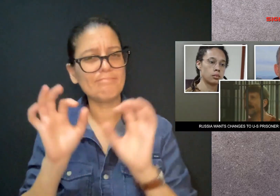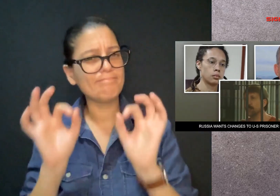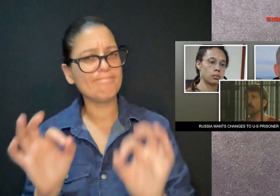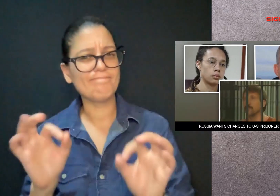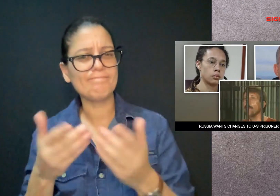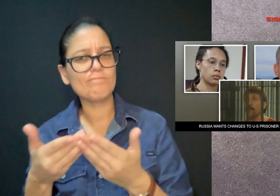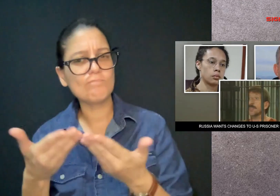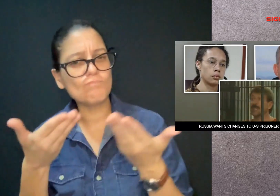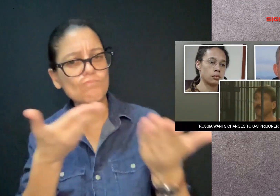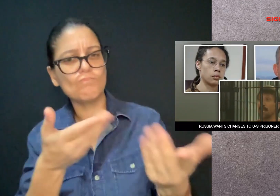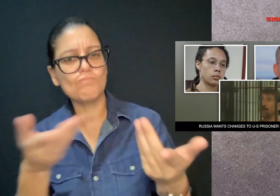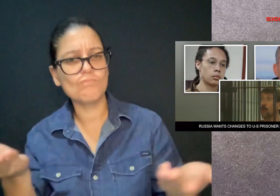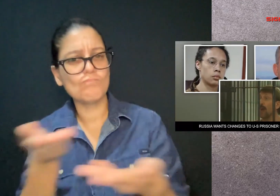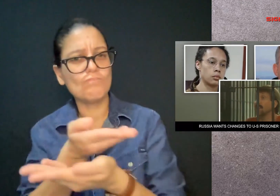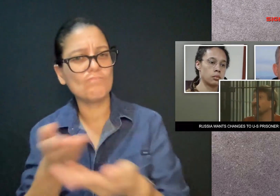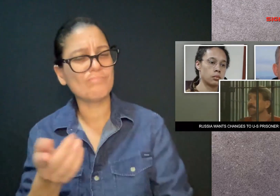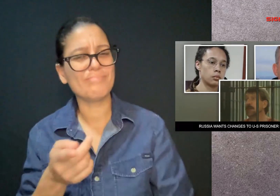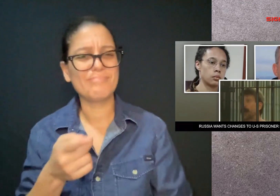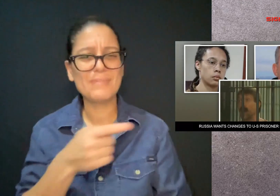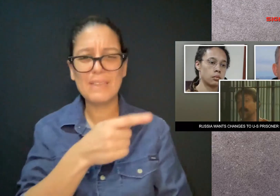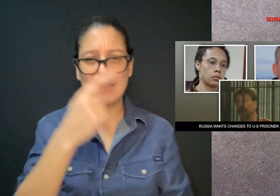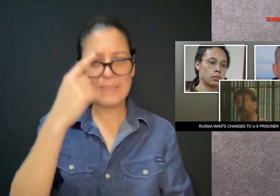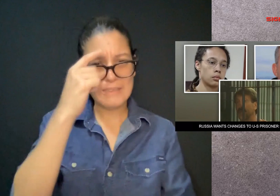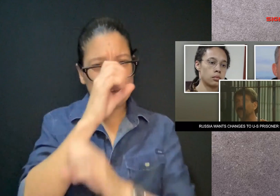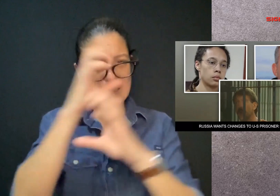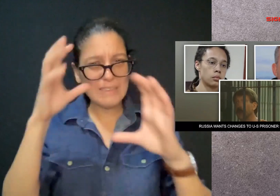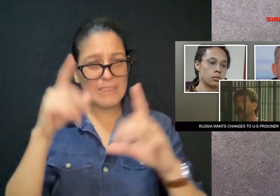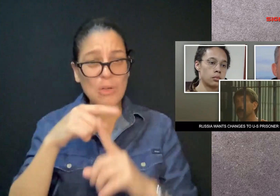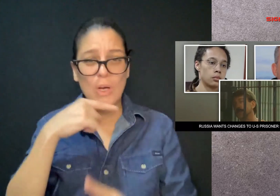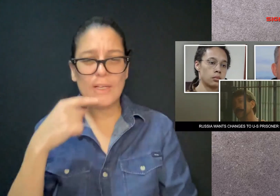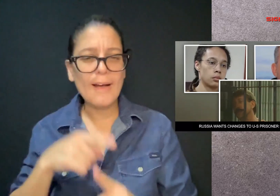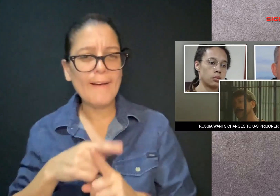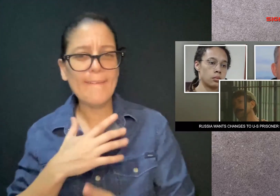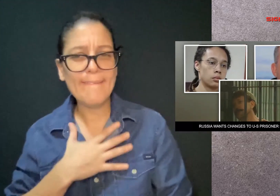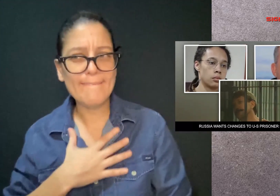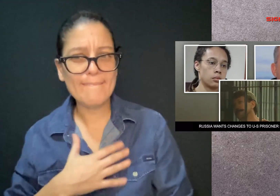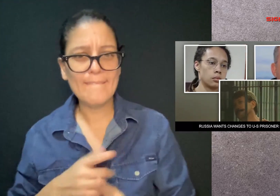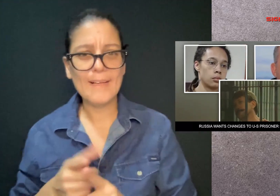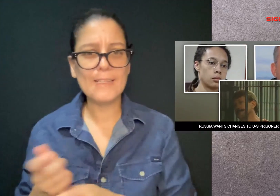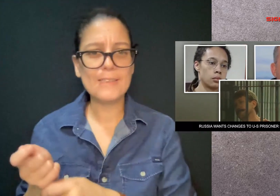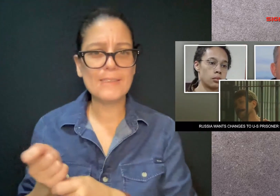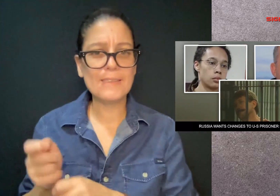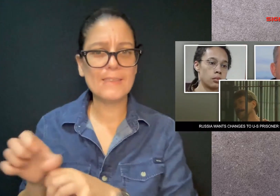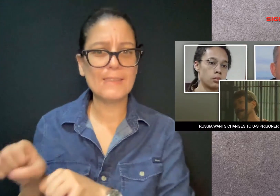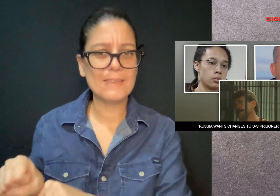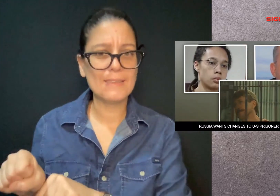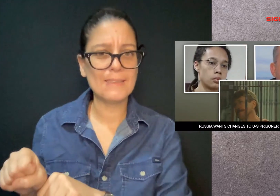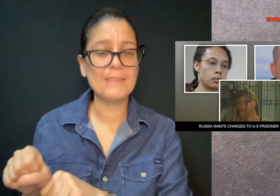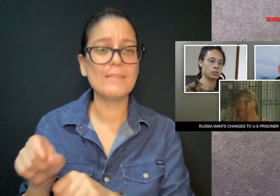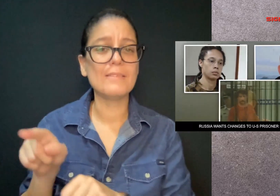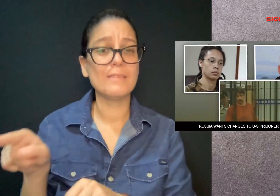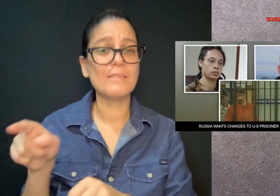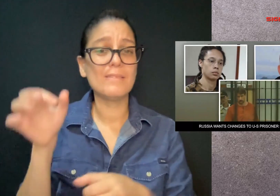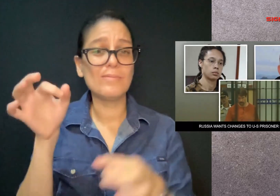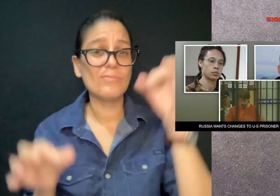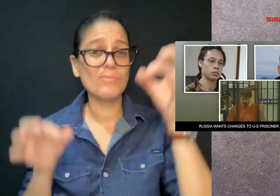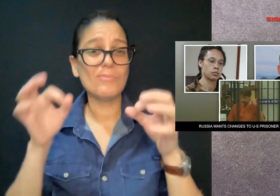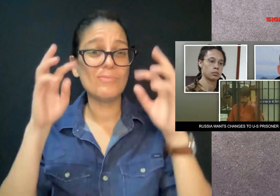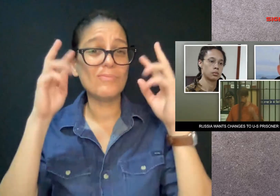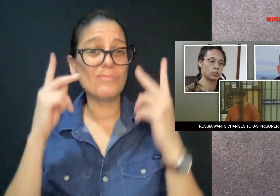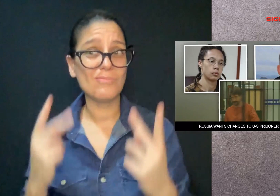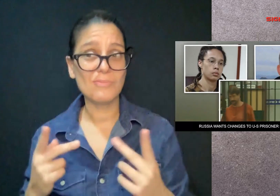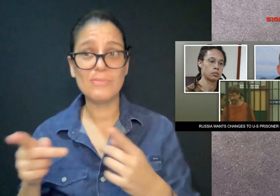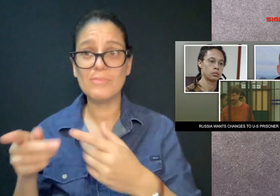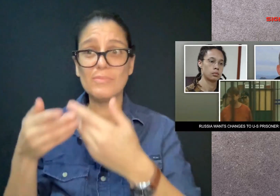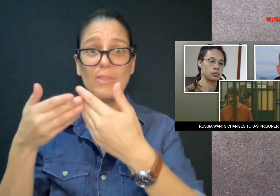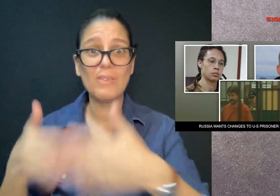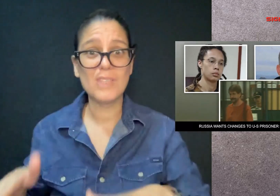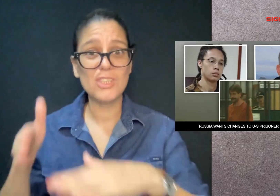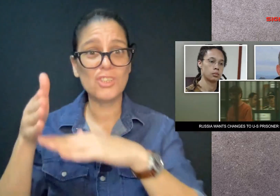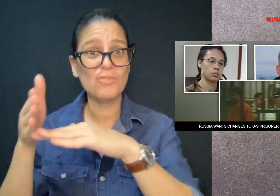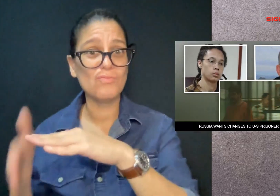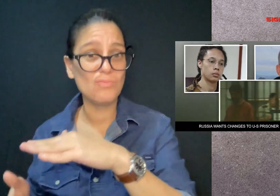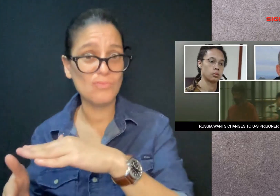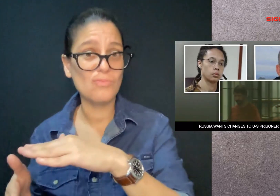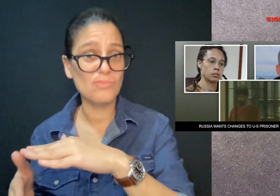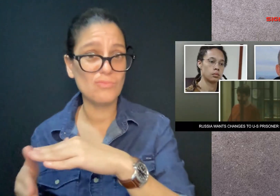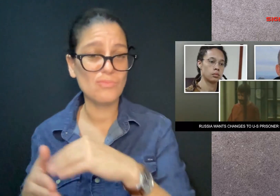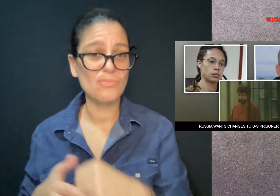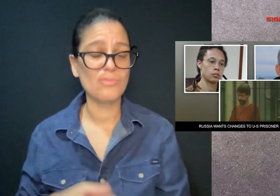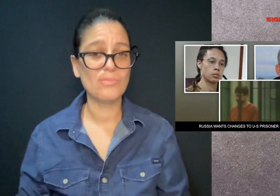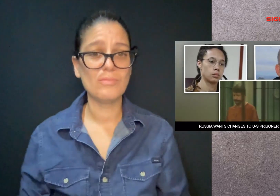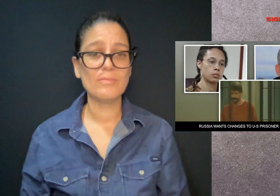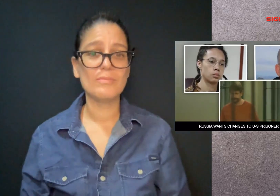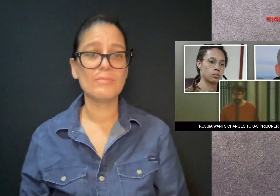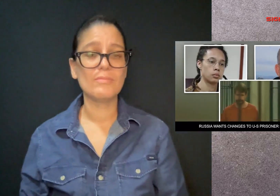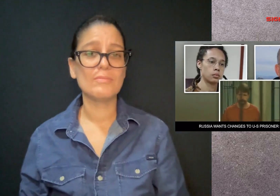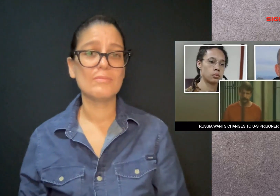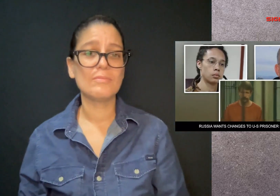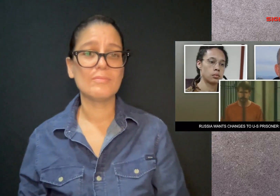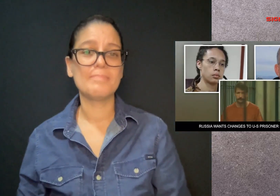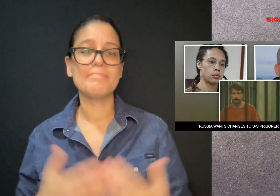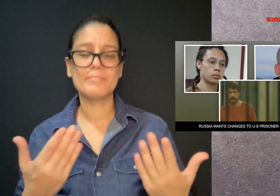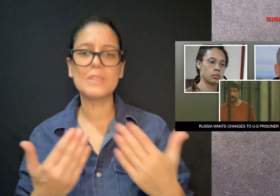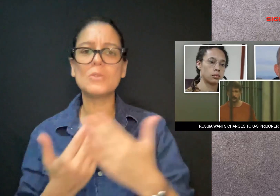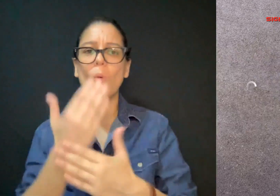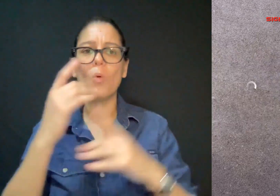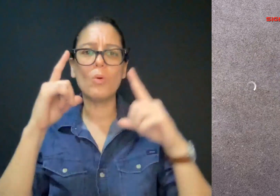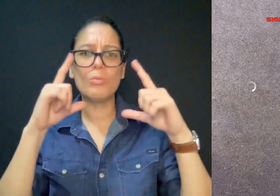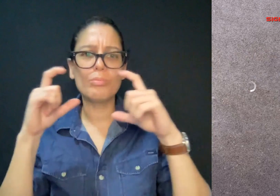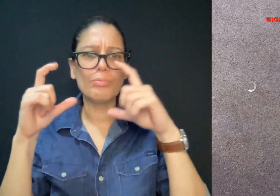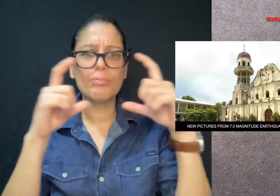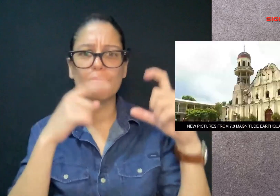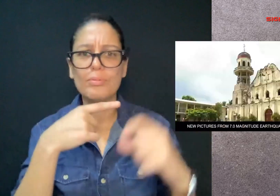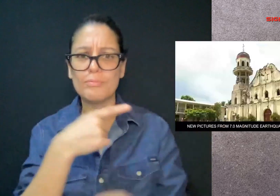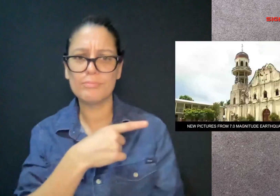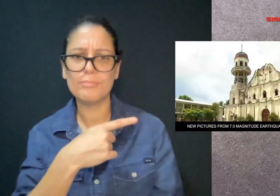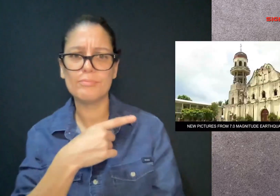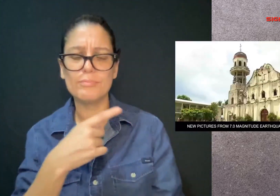legitimate offer they believe Russia is just trying to stall until Griner's trial is over